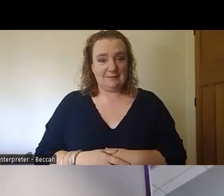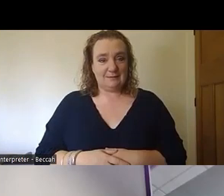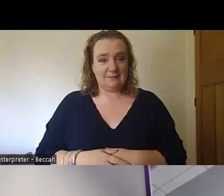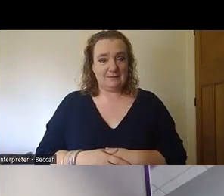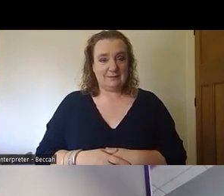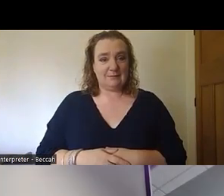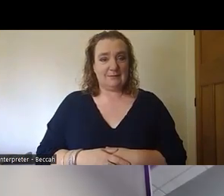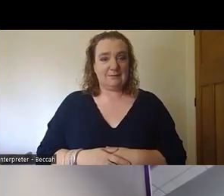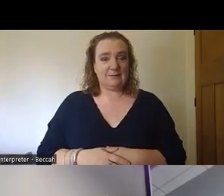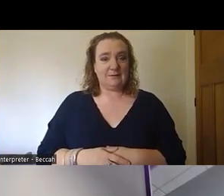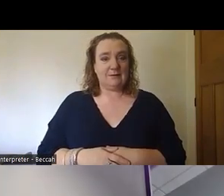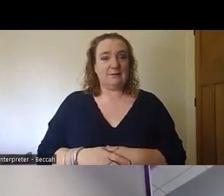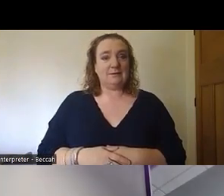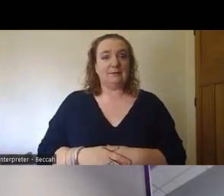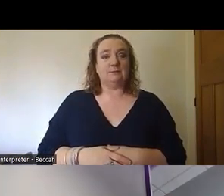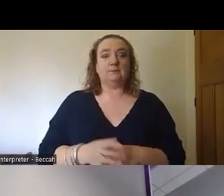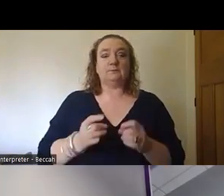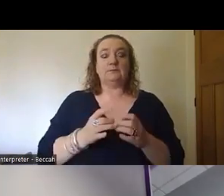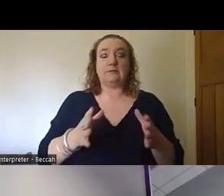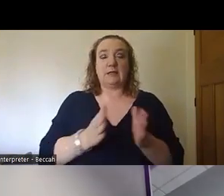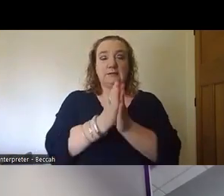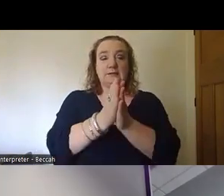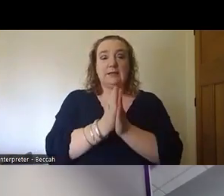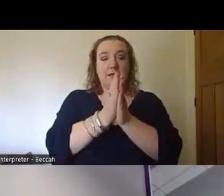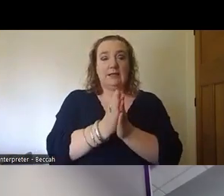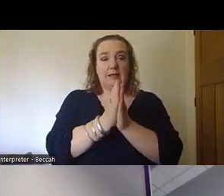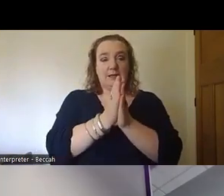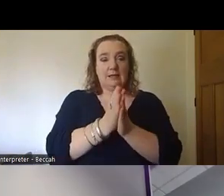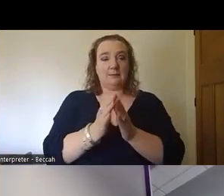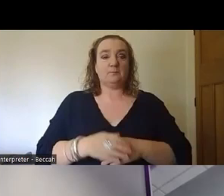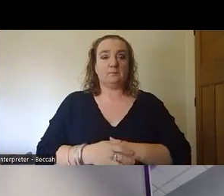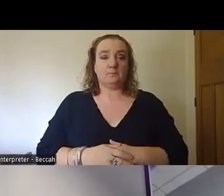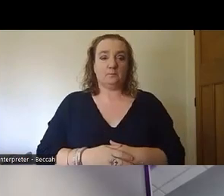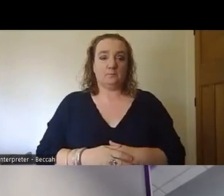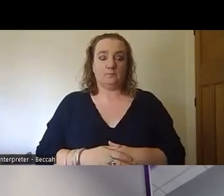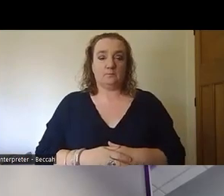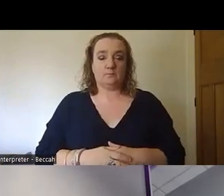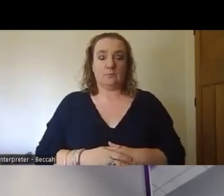Yes, so I'm going to start with the karakia for the refresh of the New Zealand curriculum